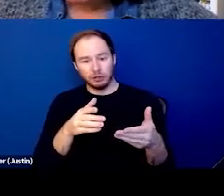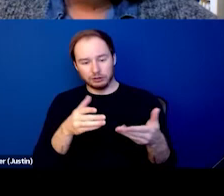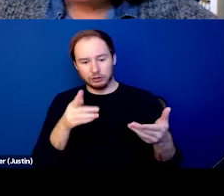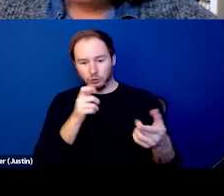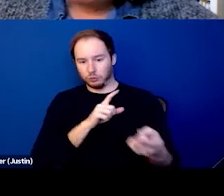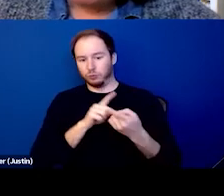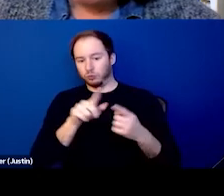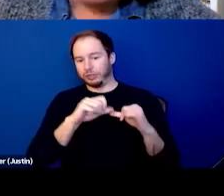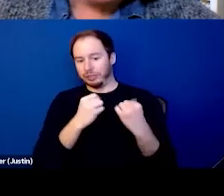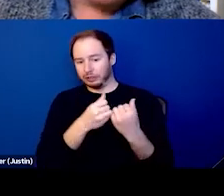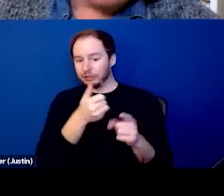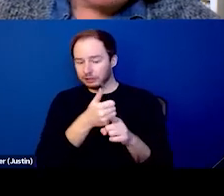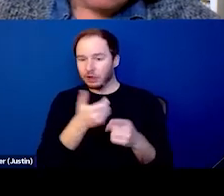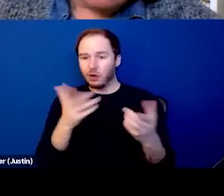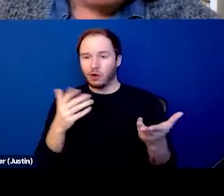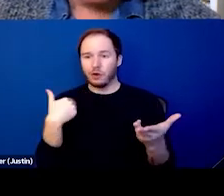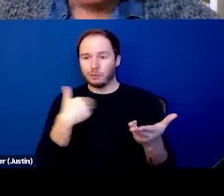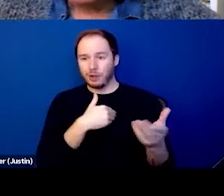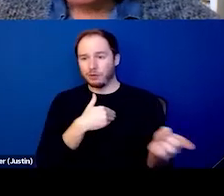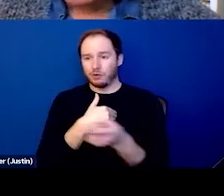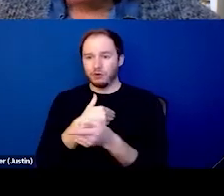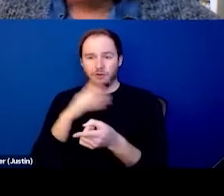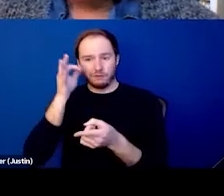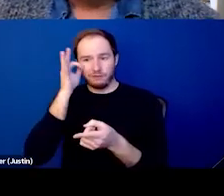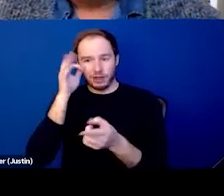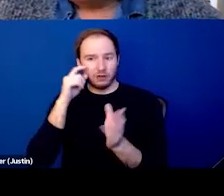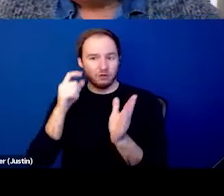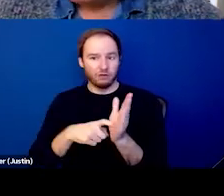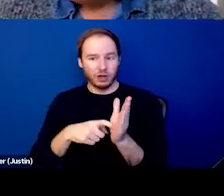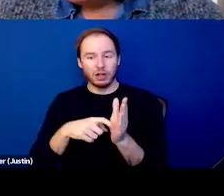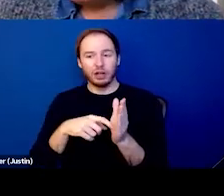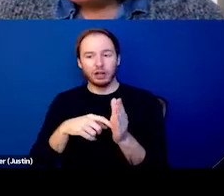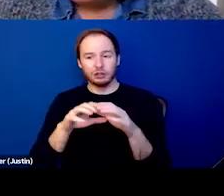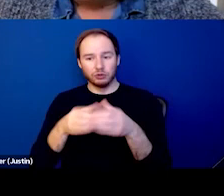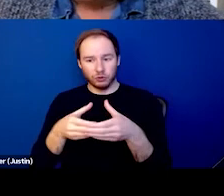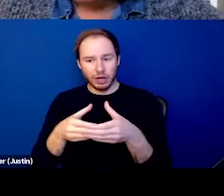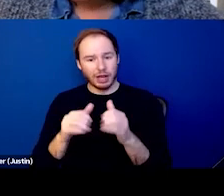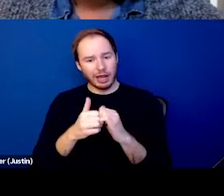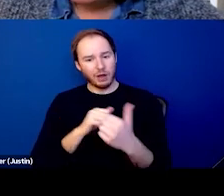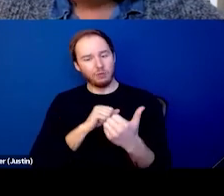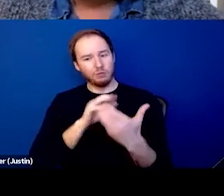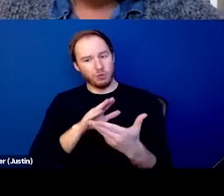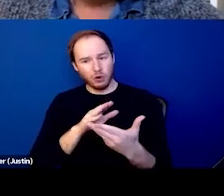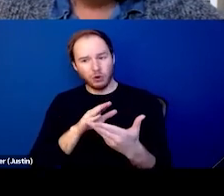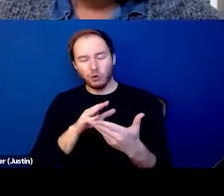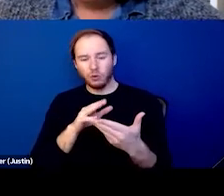who is a member of one of these federally recognized tribes, how should you approach and what should you ask them?